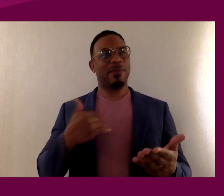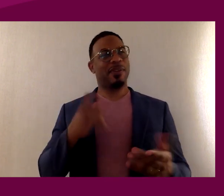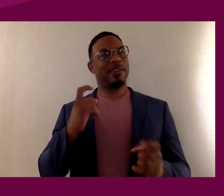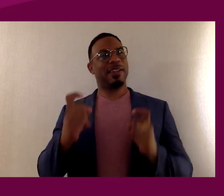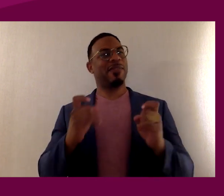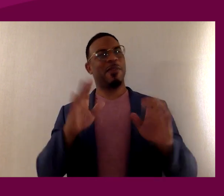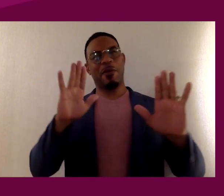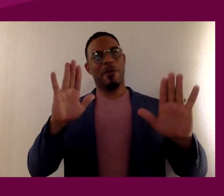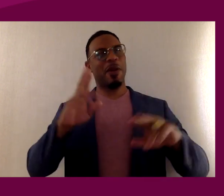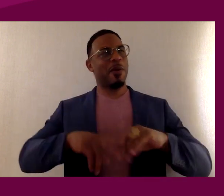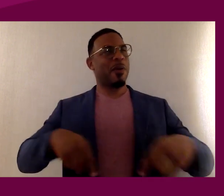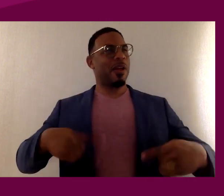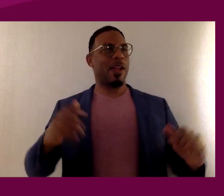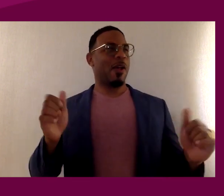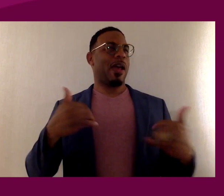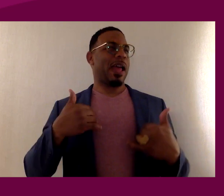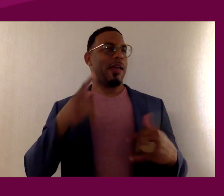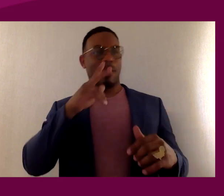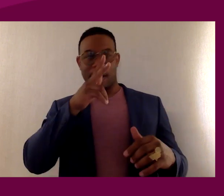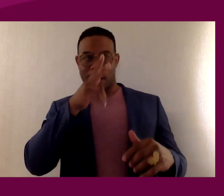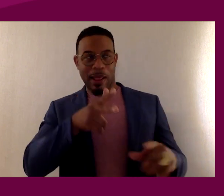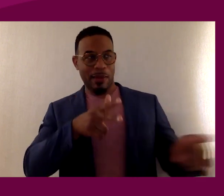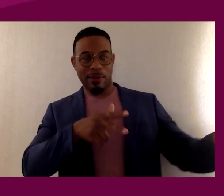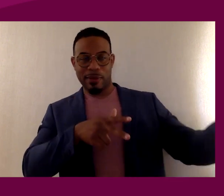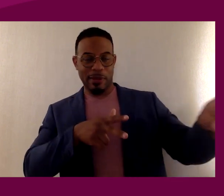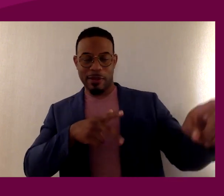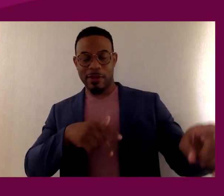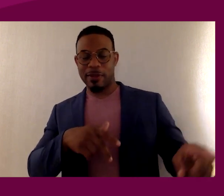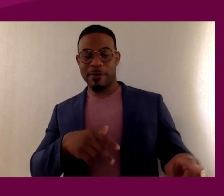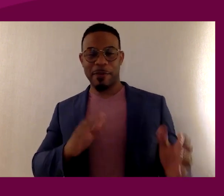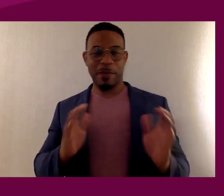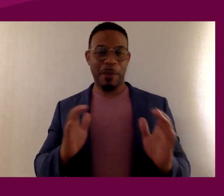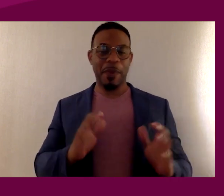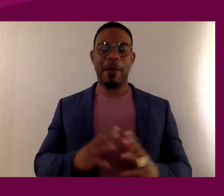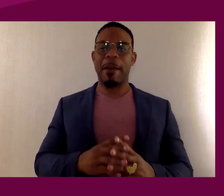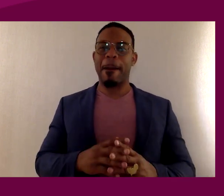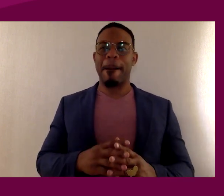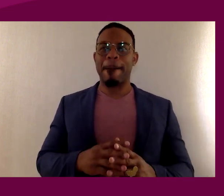this is such a wonderful thing. We're giving this great wheelchair, they all got lousy wheelchairs